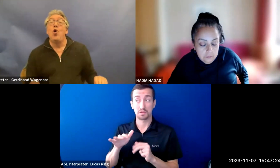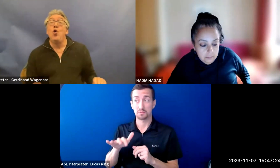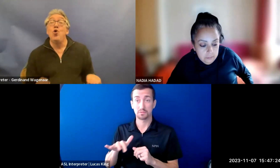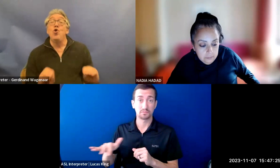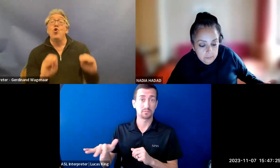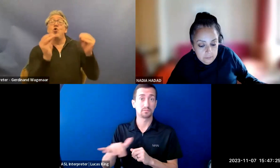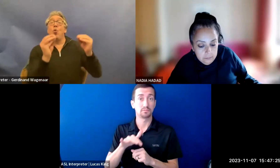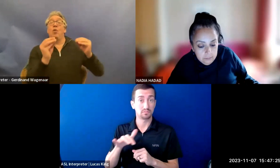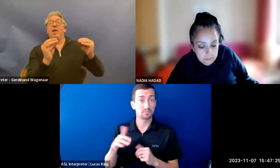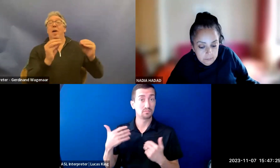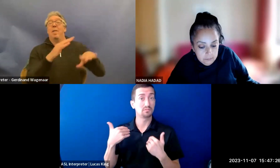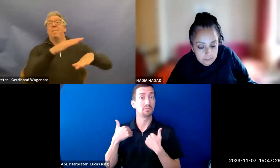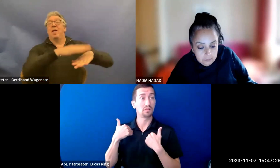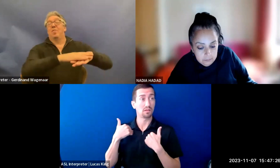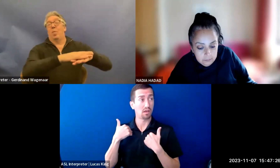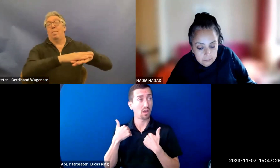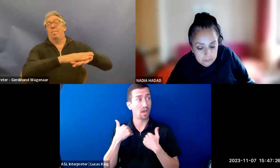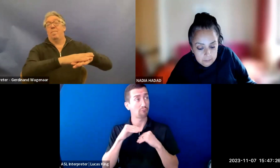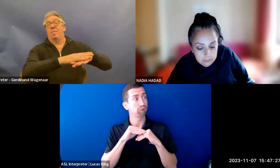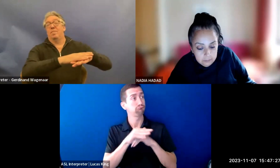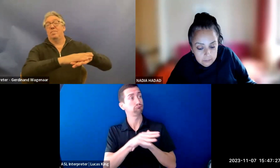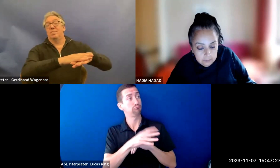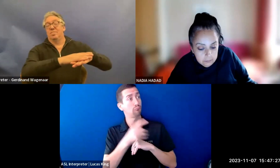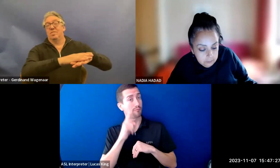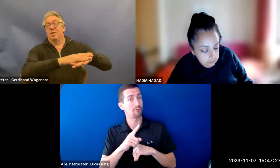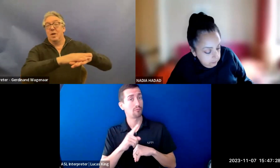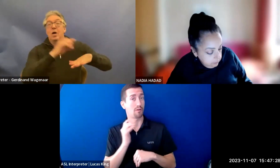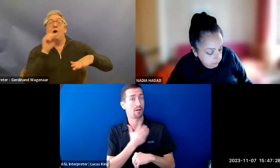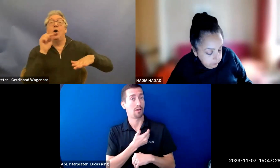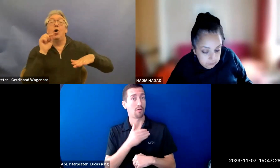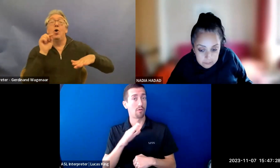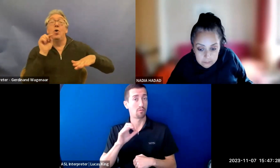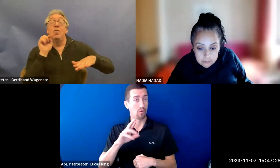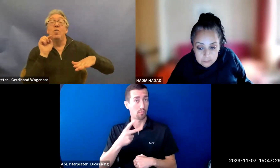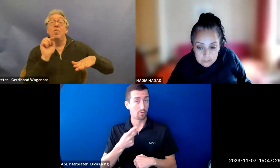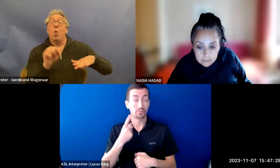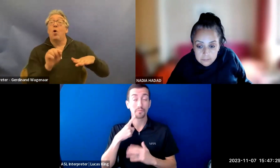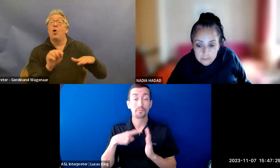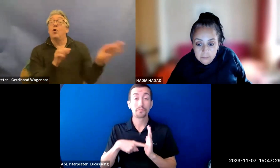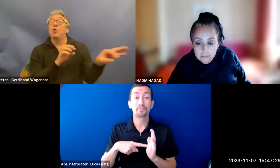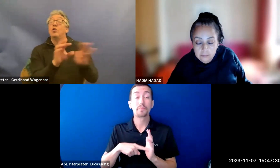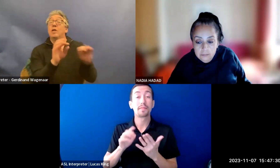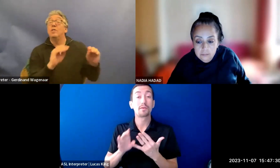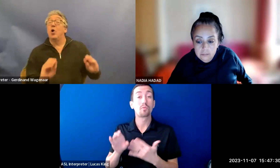have a say in our cooperation. In the criteria for selection of the young people